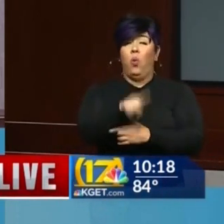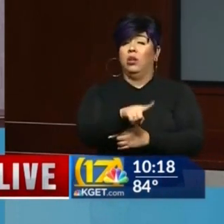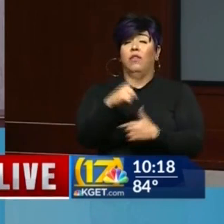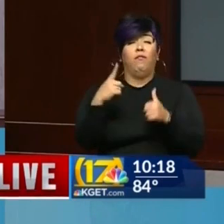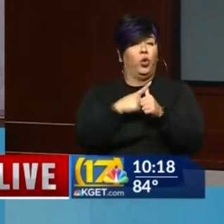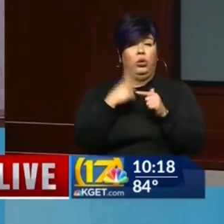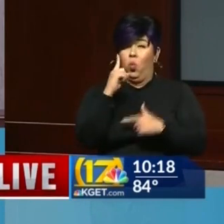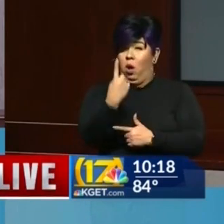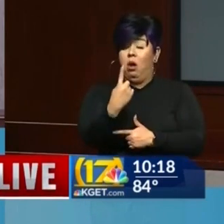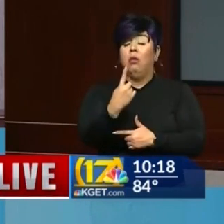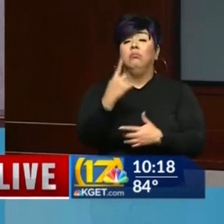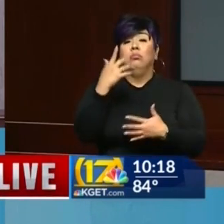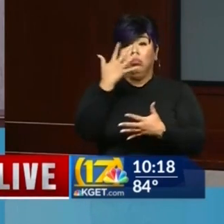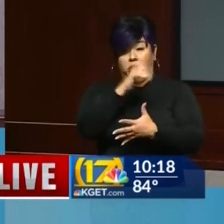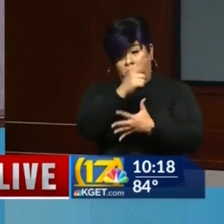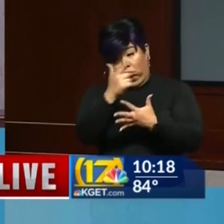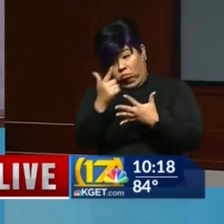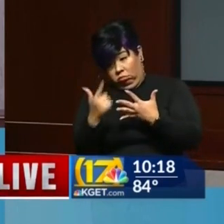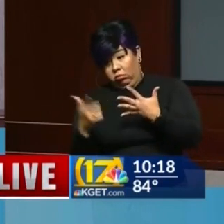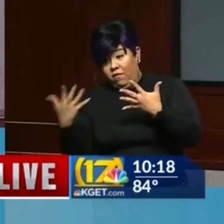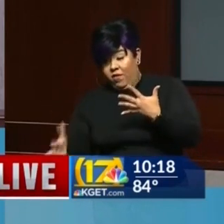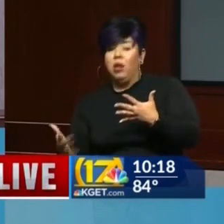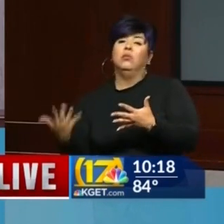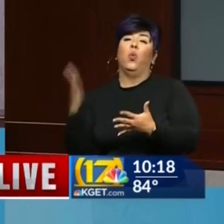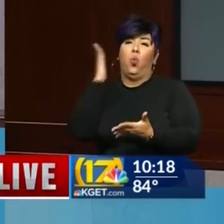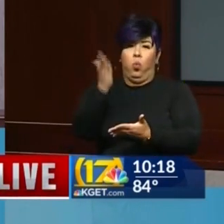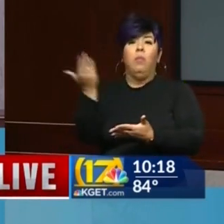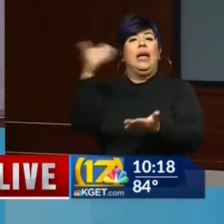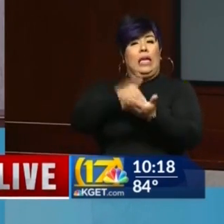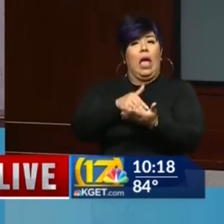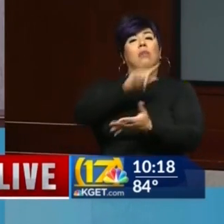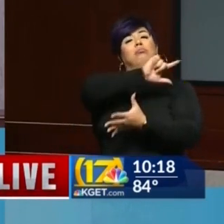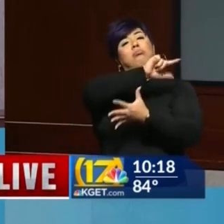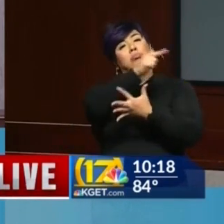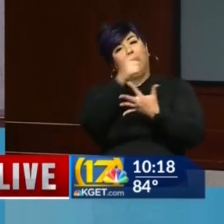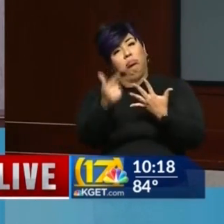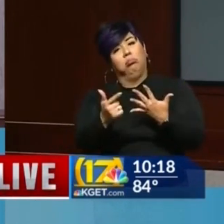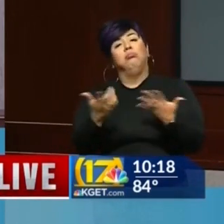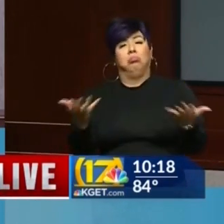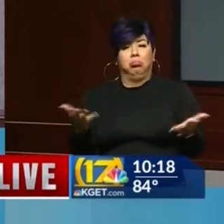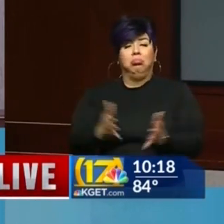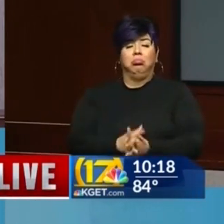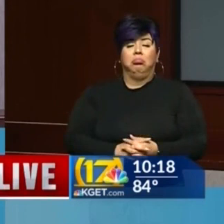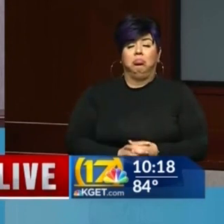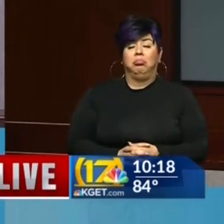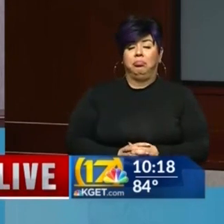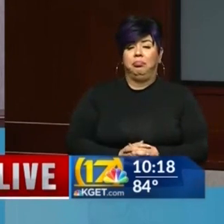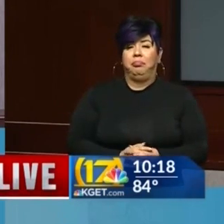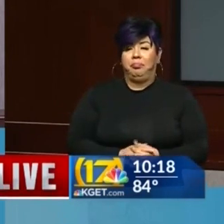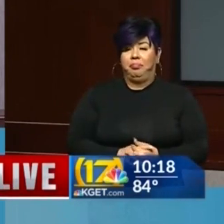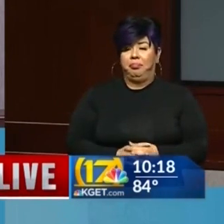YOU THANK YOU, AS USUAL WE WILL GO THROUGH THE LIST, FOR YOUR INITIAL QUESTION, AND THEN WE WILL COME BACK AT THE END FOR